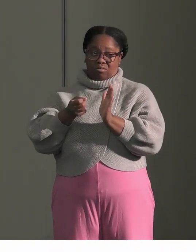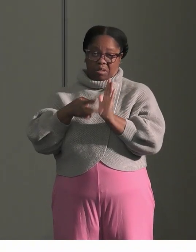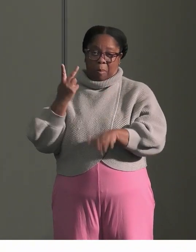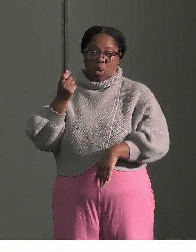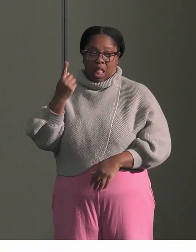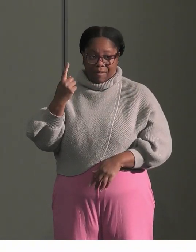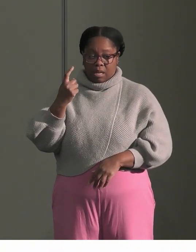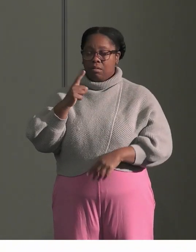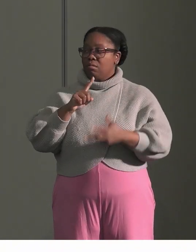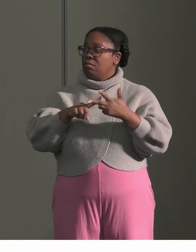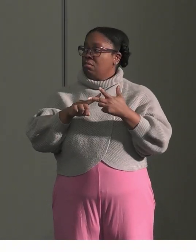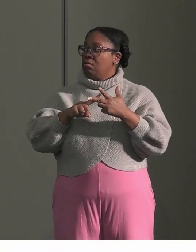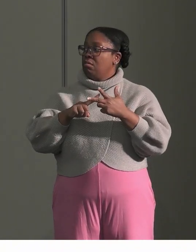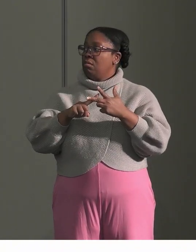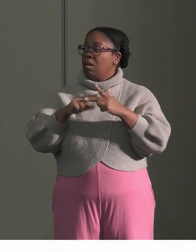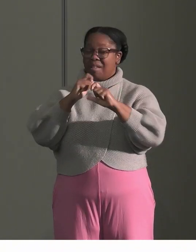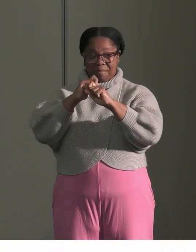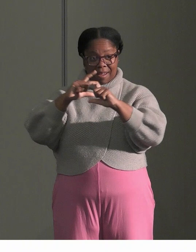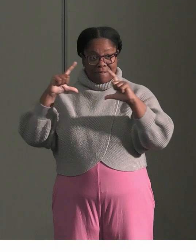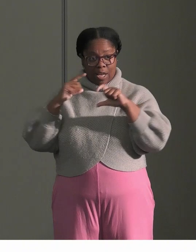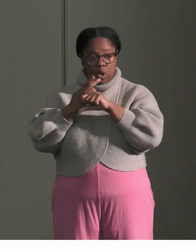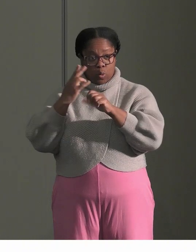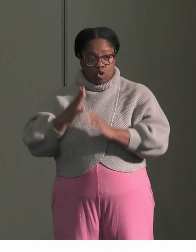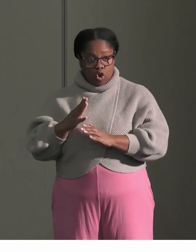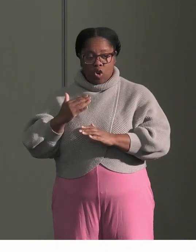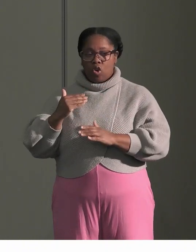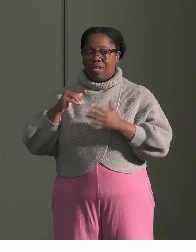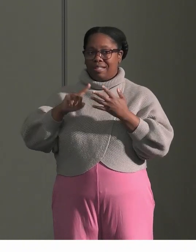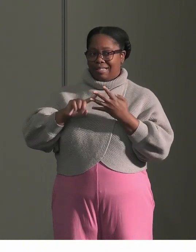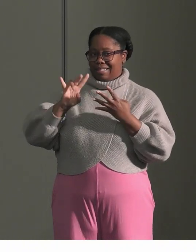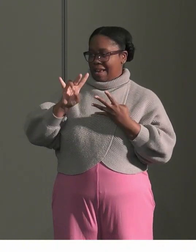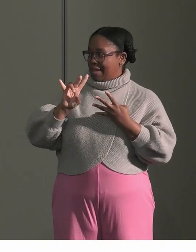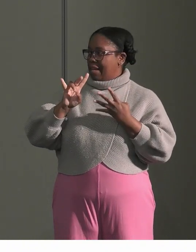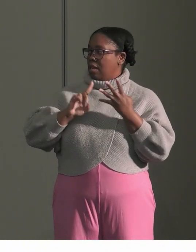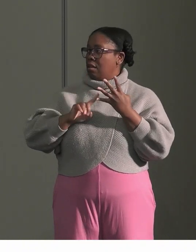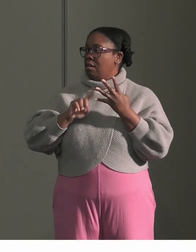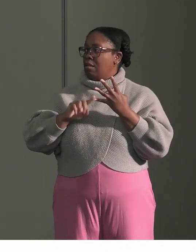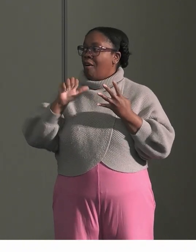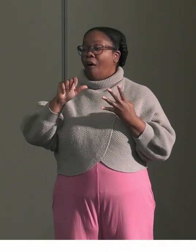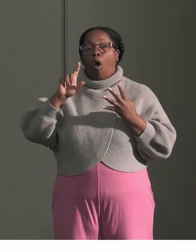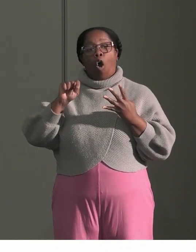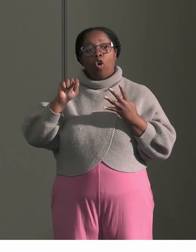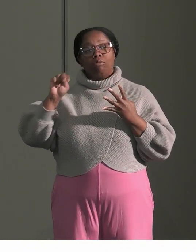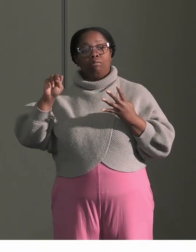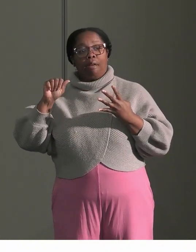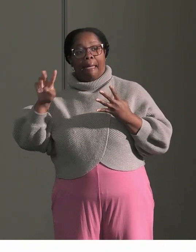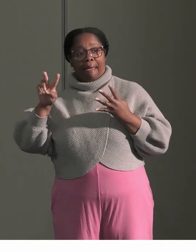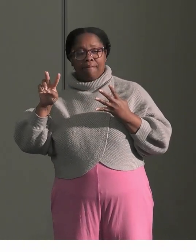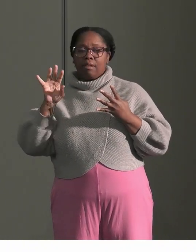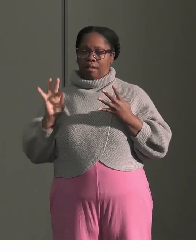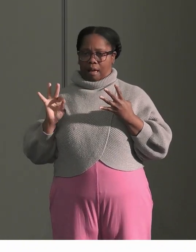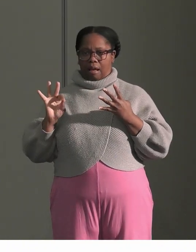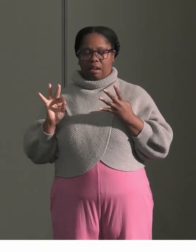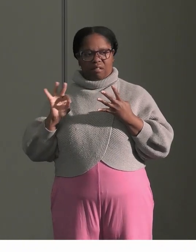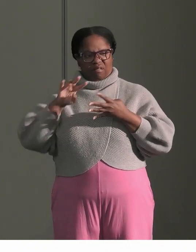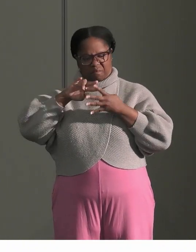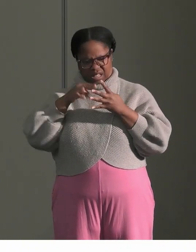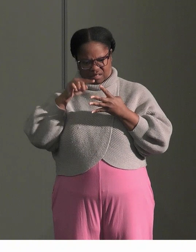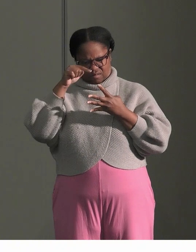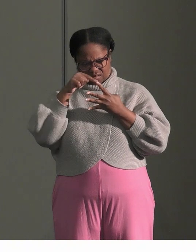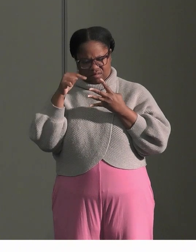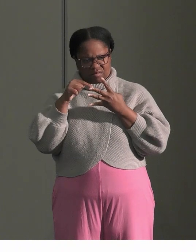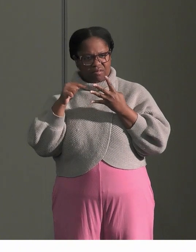magnification user had 7. And our alt Nav user had 9. In this case, every single one of our assistive